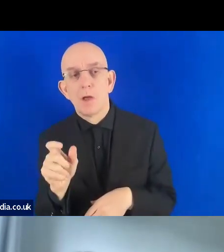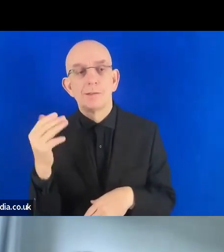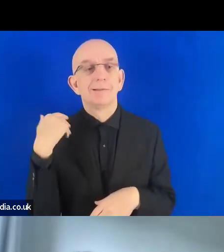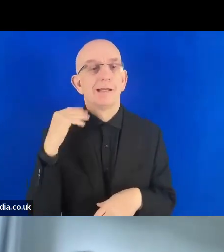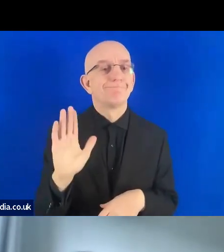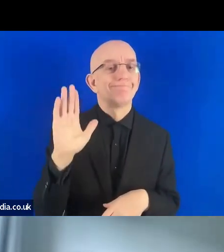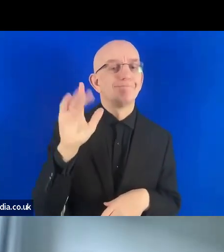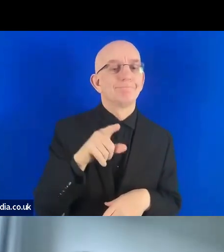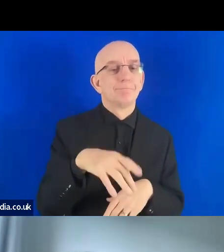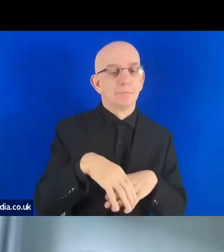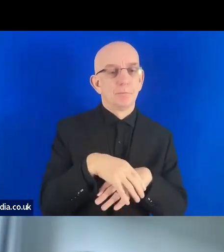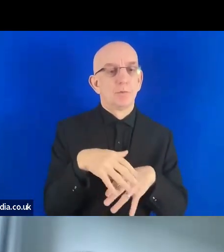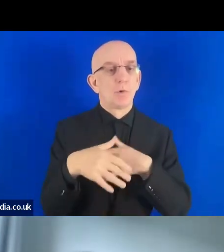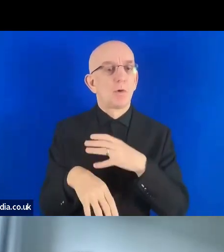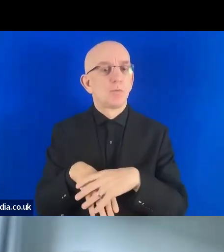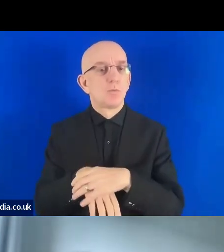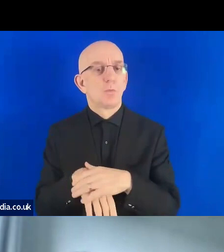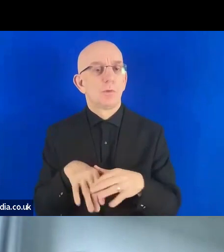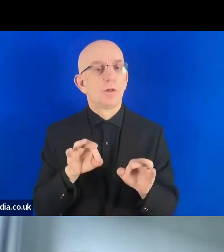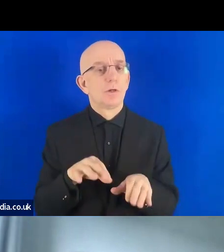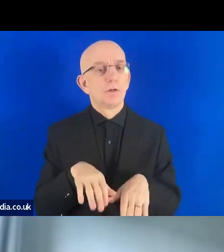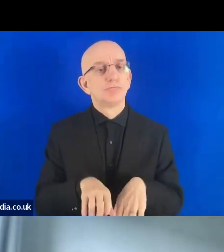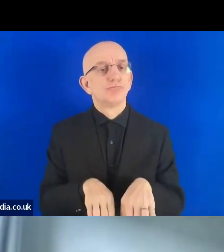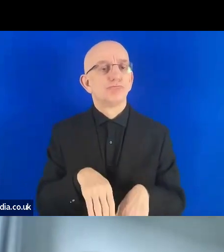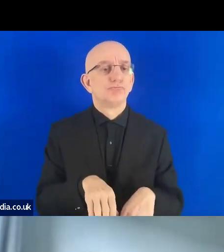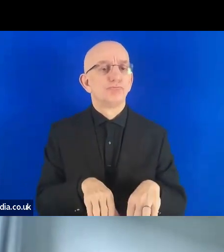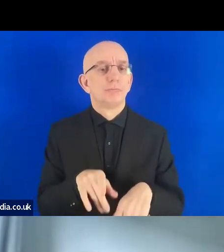I also want to appreciate those of us who make a and informed,